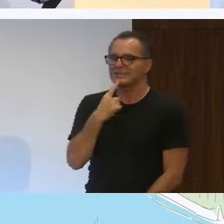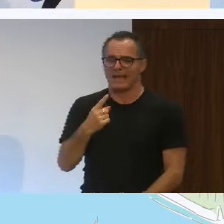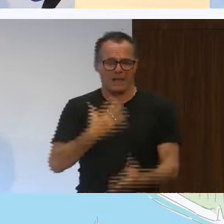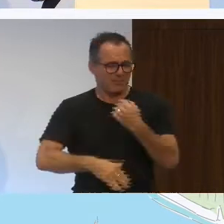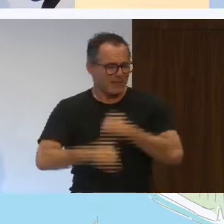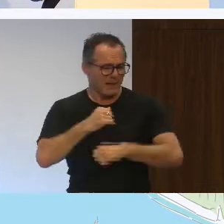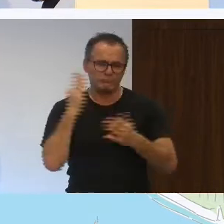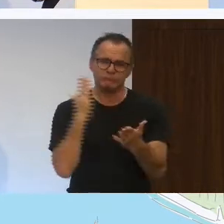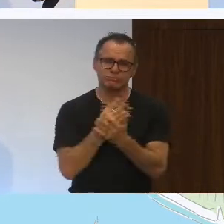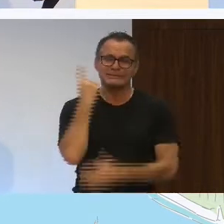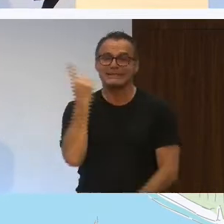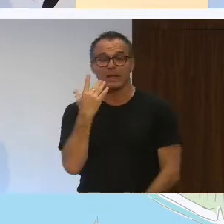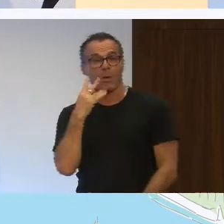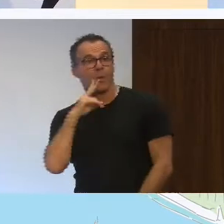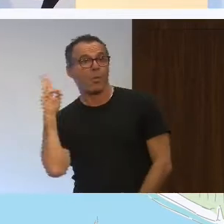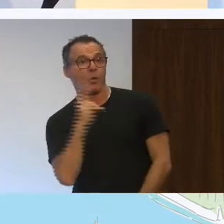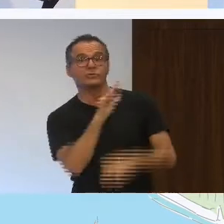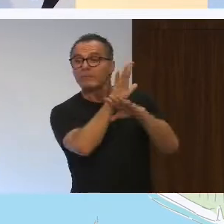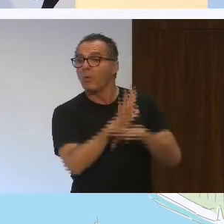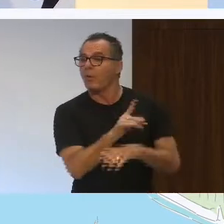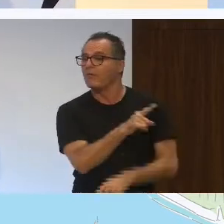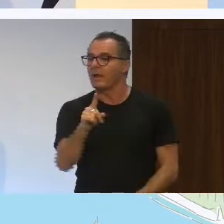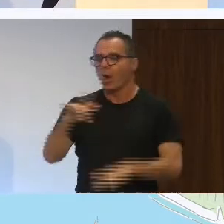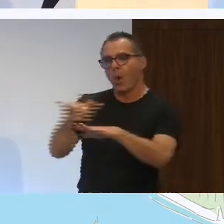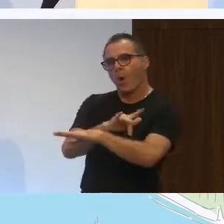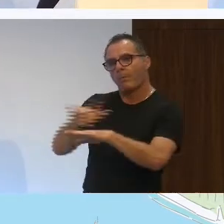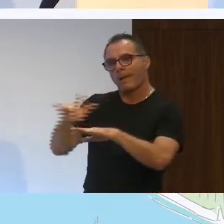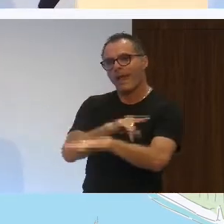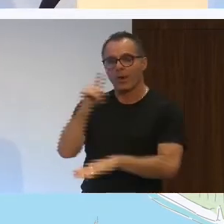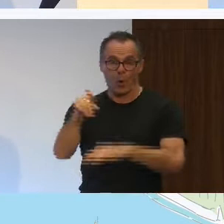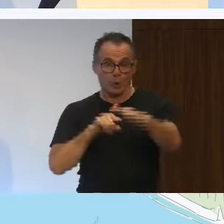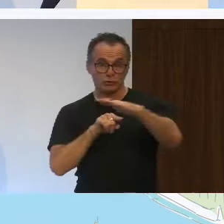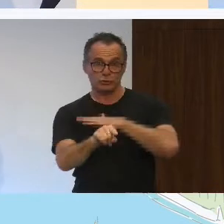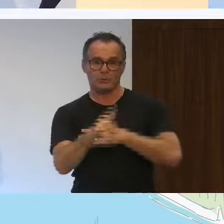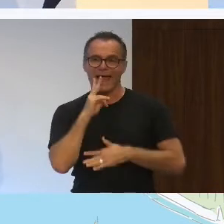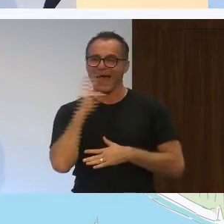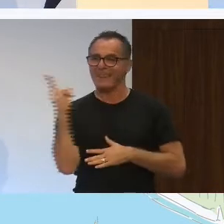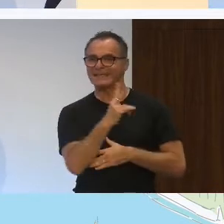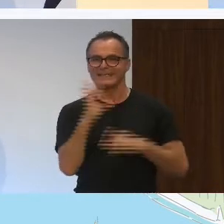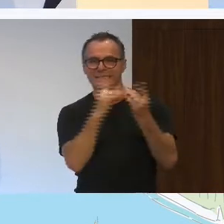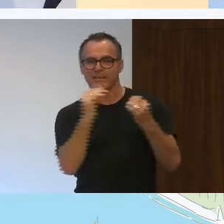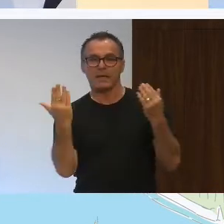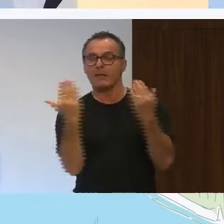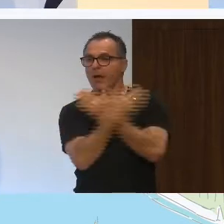for instance, watching a movie or in or a play or in the tube. And they see things passing. And that leads to the dizziness.